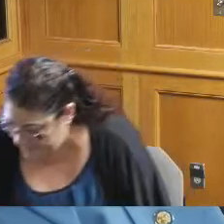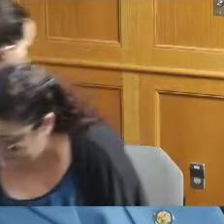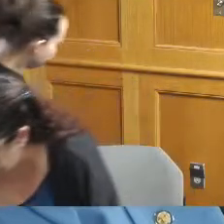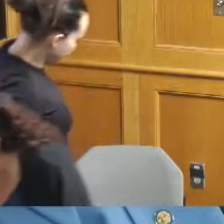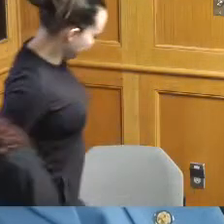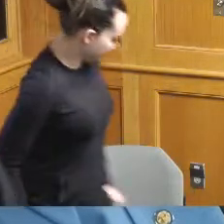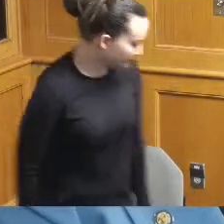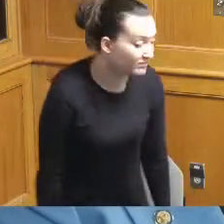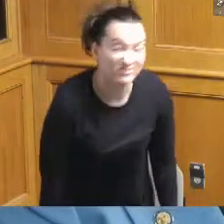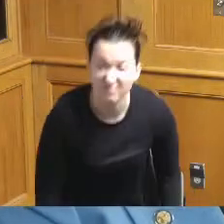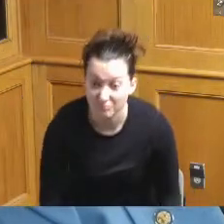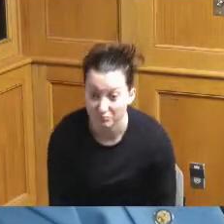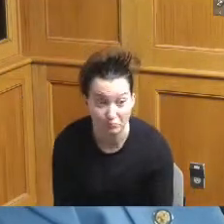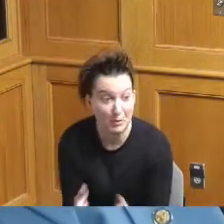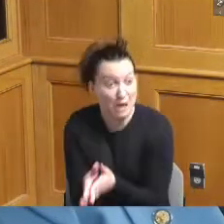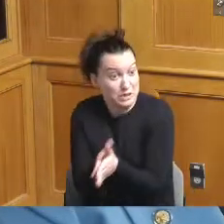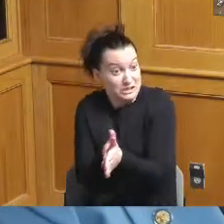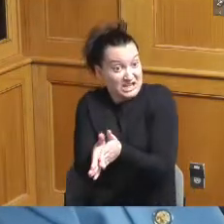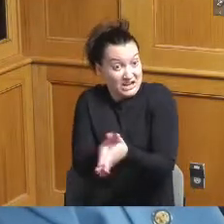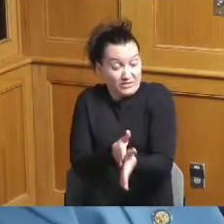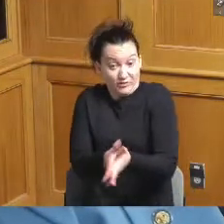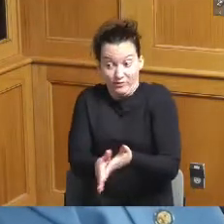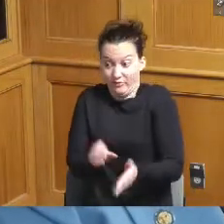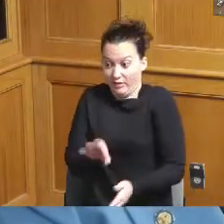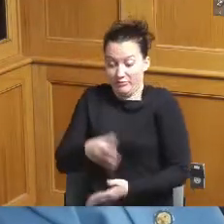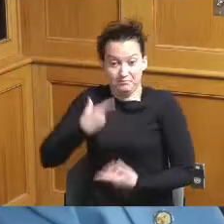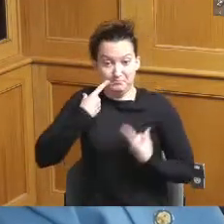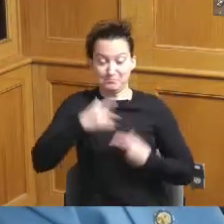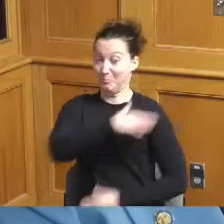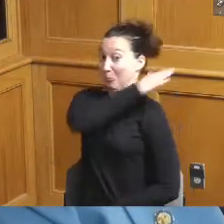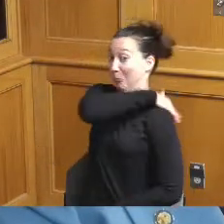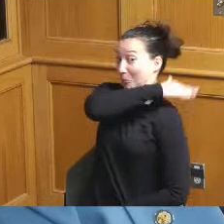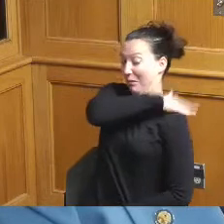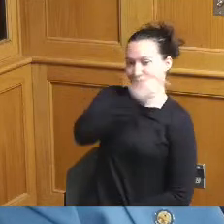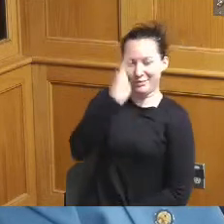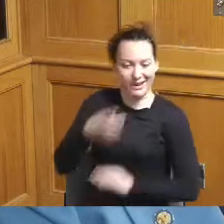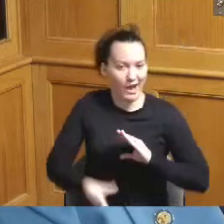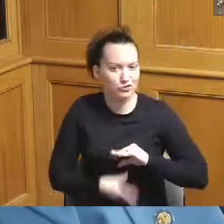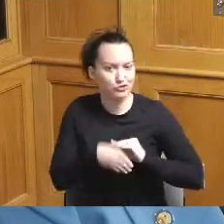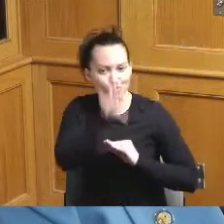do something is it do you have incentives that they get something extra I know we do that with